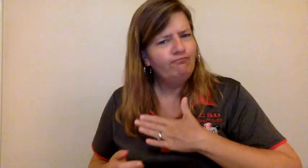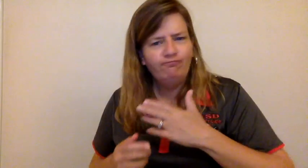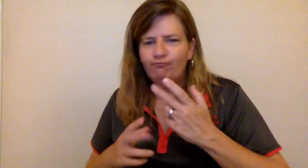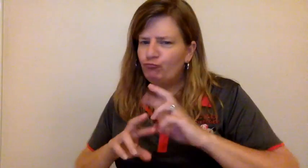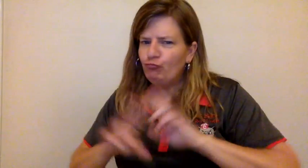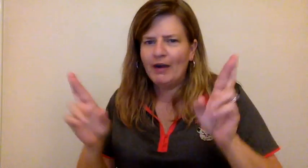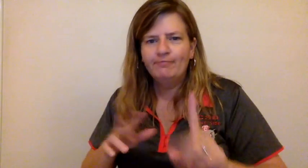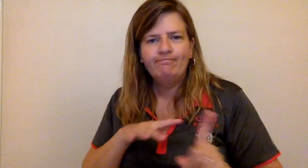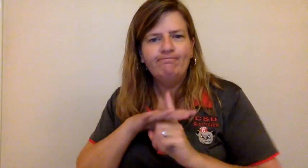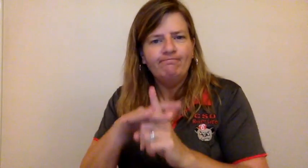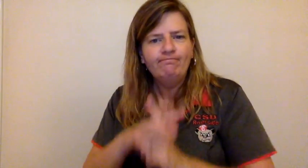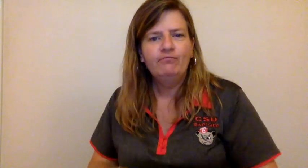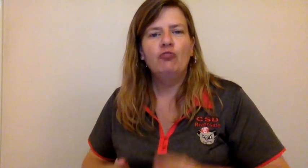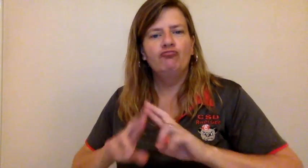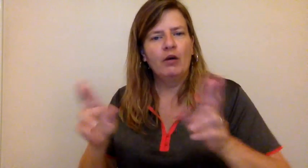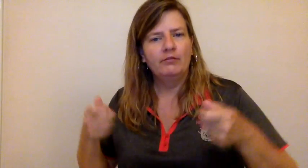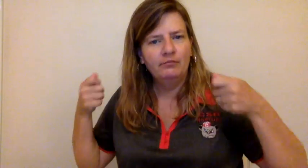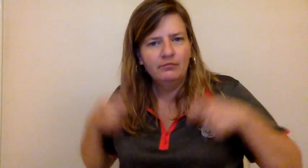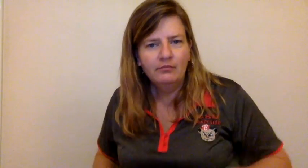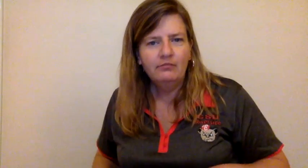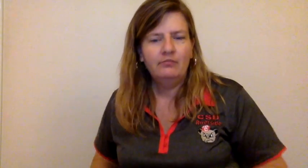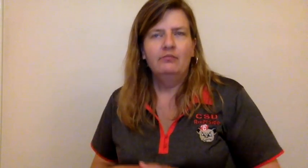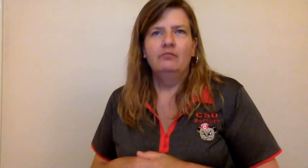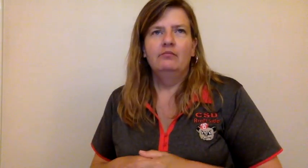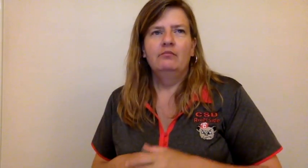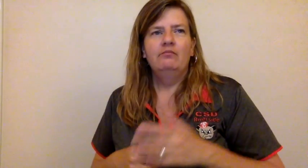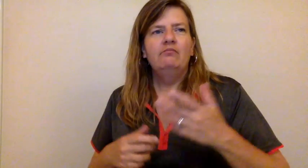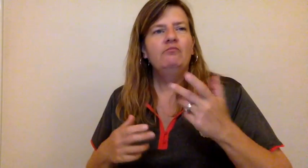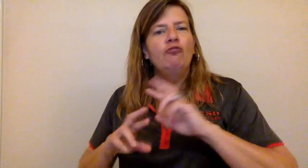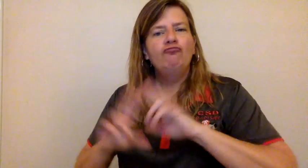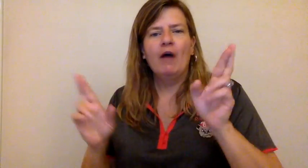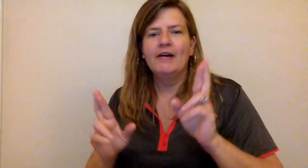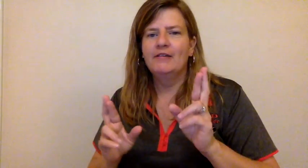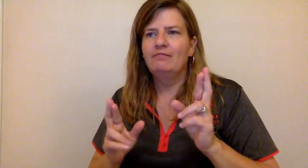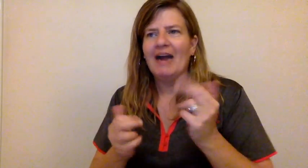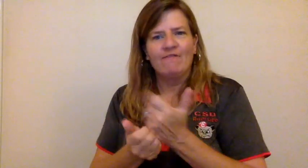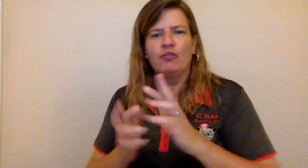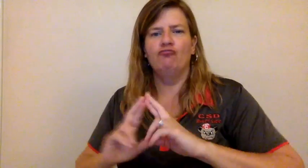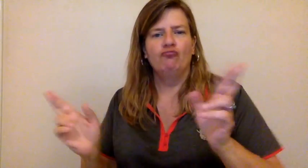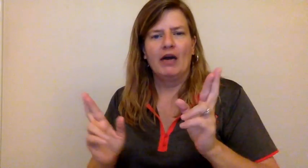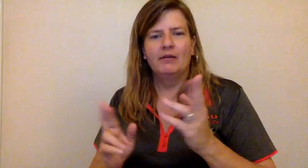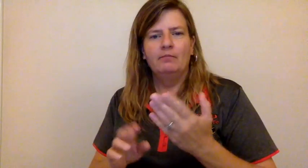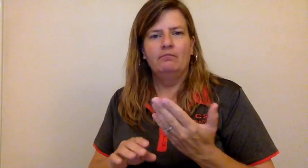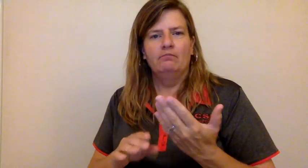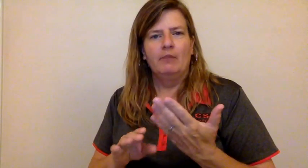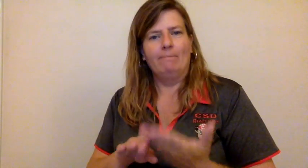there. Their dressed appropriately there ready.